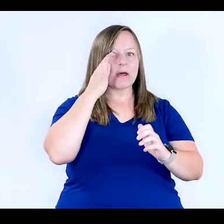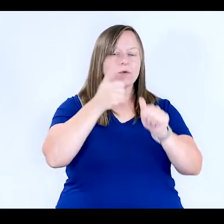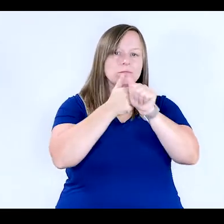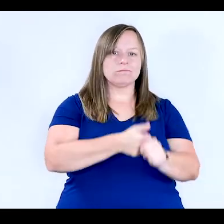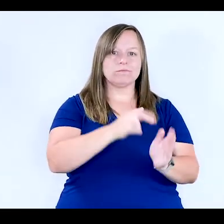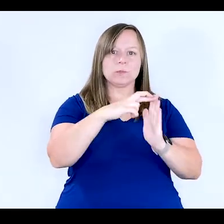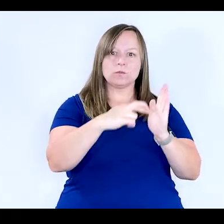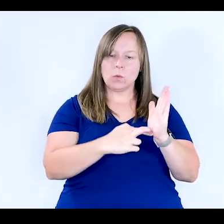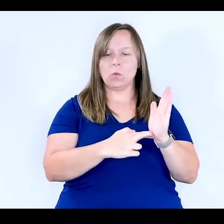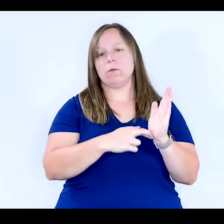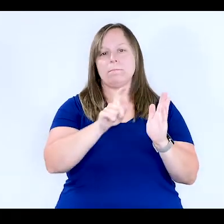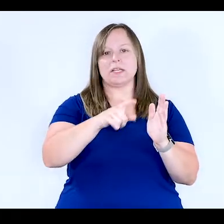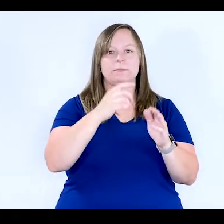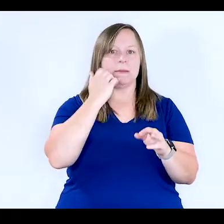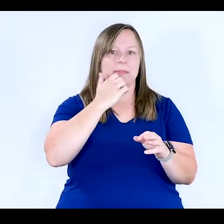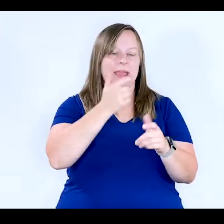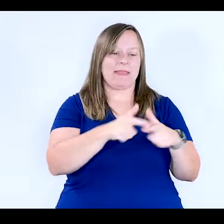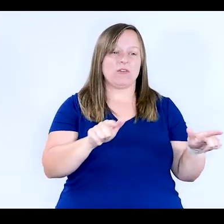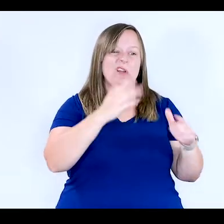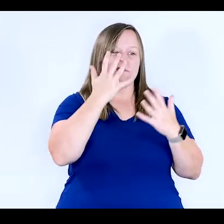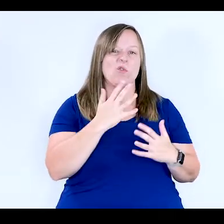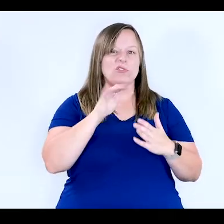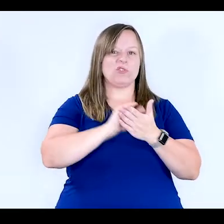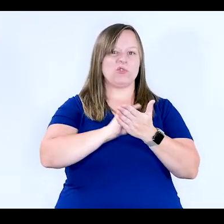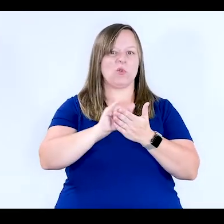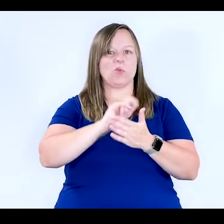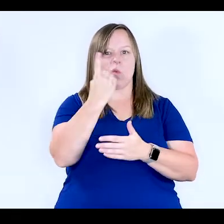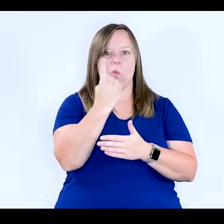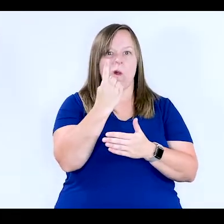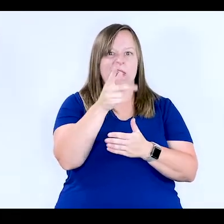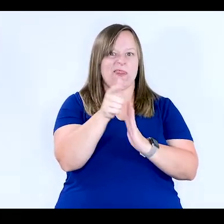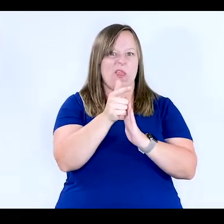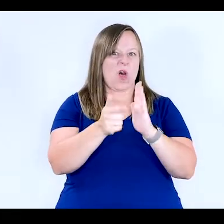regulation must be in plain language. Unfortunately, New York only has one law